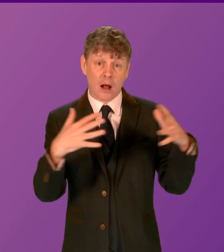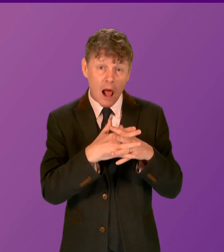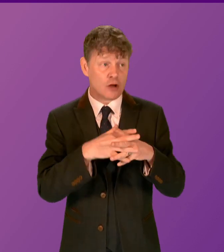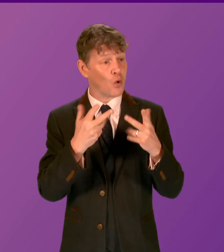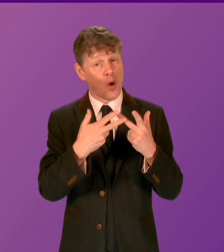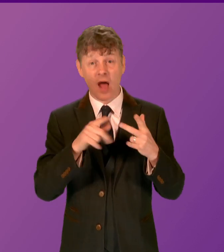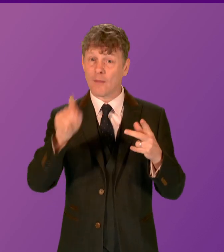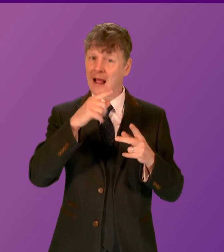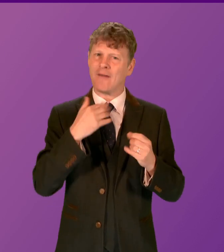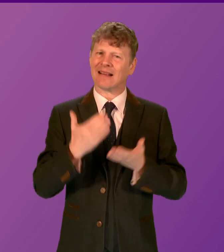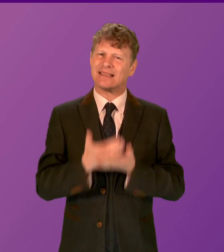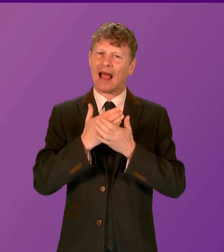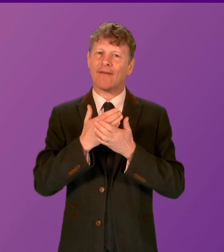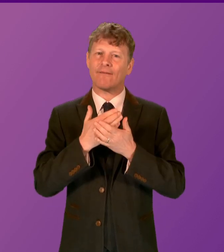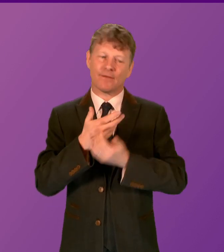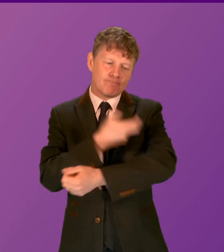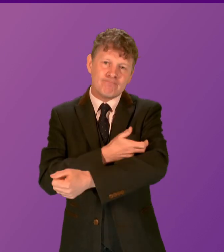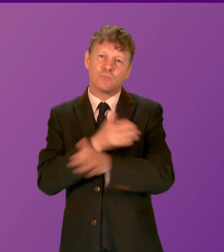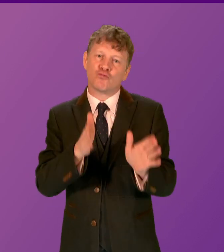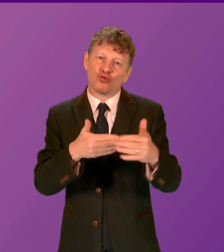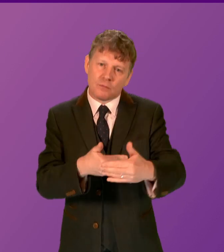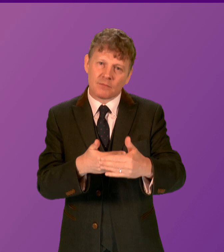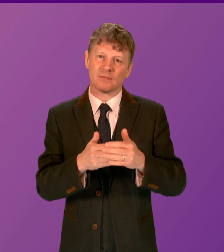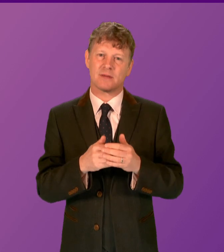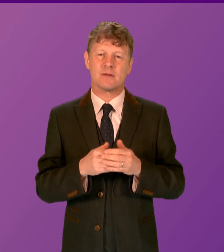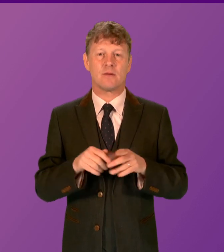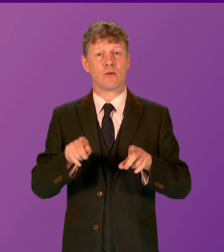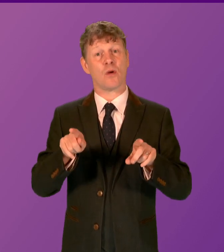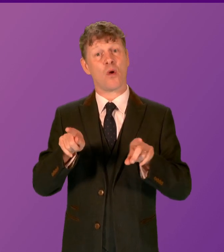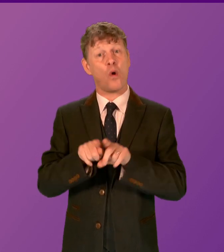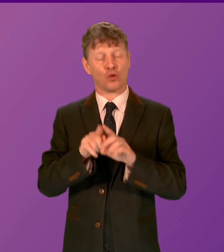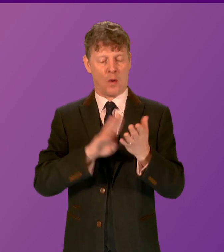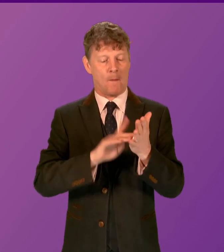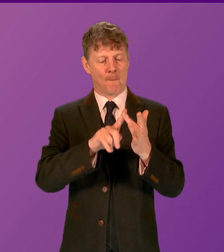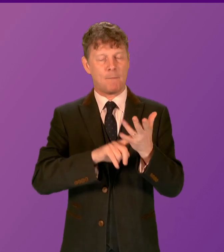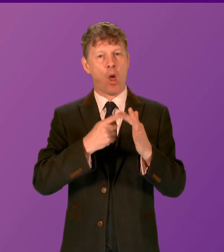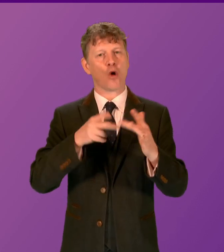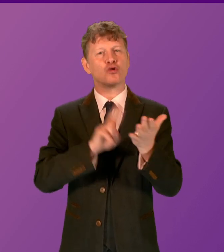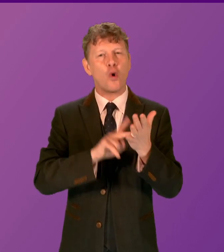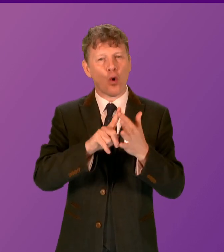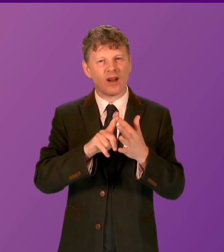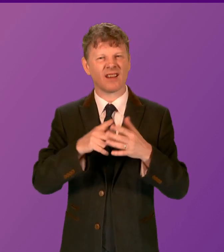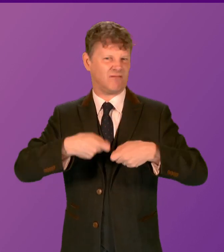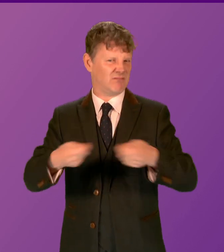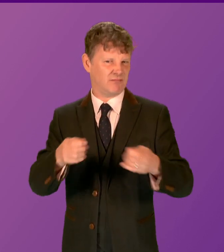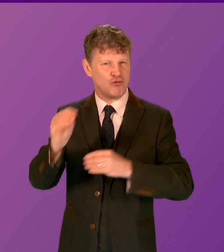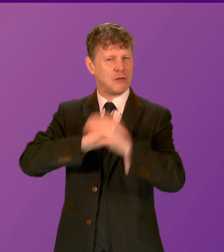rooms, and we have continued to roll out the carriage of naloxone and to drive up the medication assisted treatment standards, as well as taking a range of other actions.